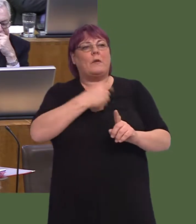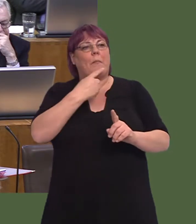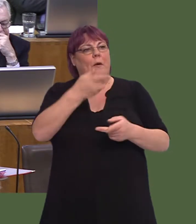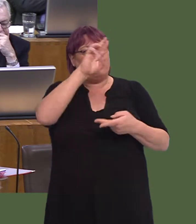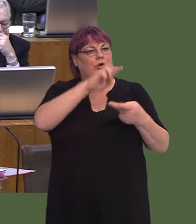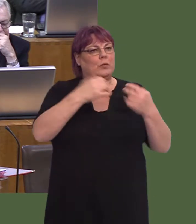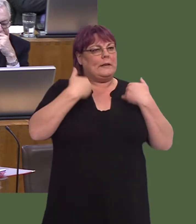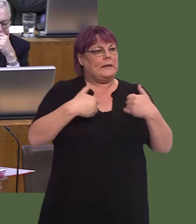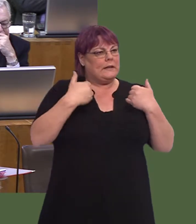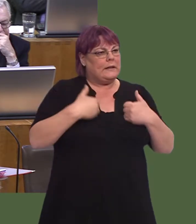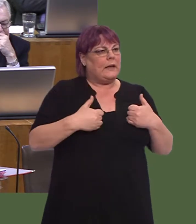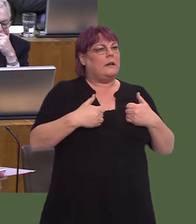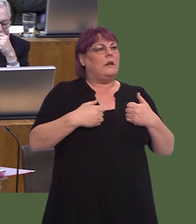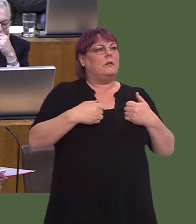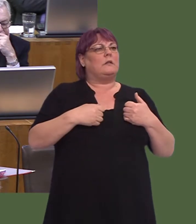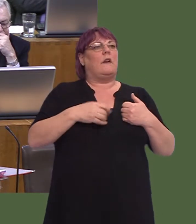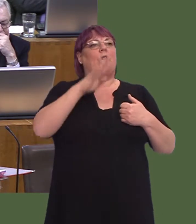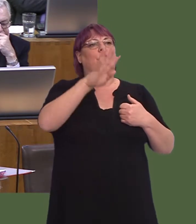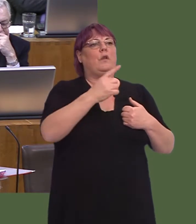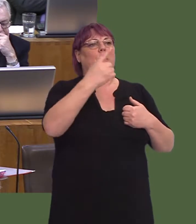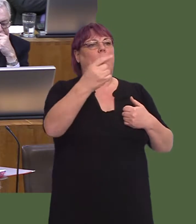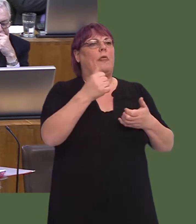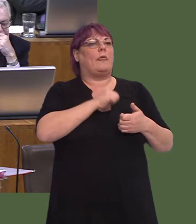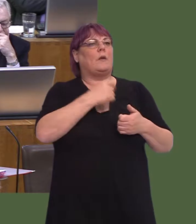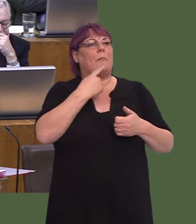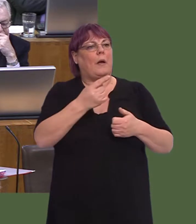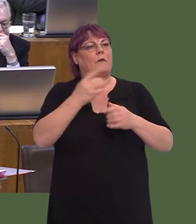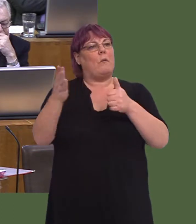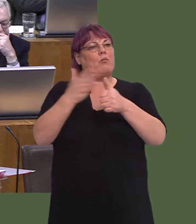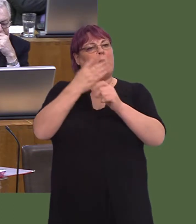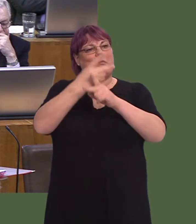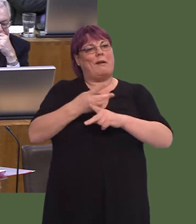the board and £441,000 for a primary care out-of-hours serviceónow, that doesn't seem